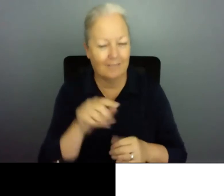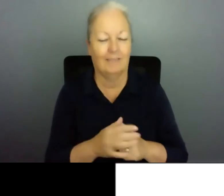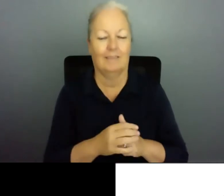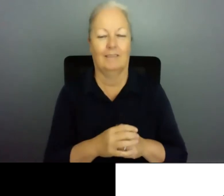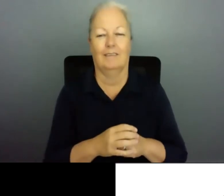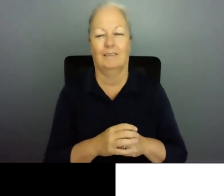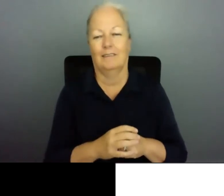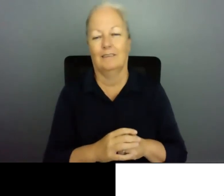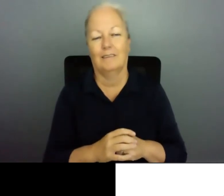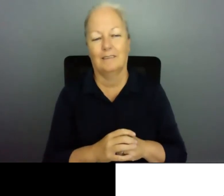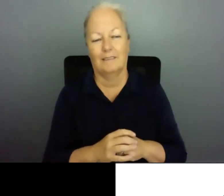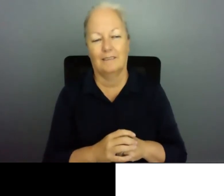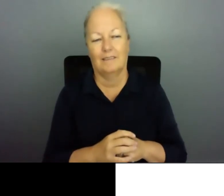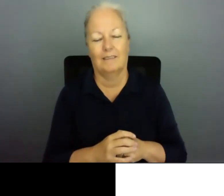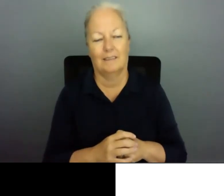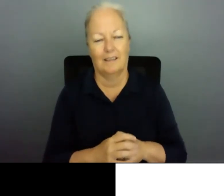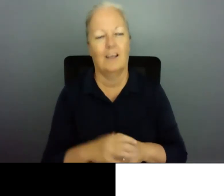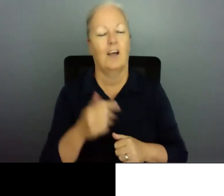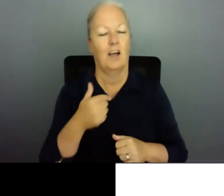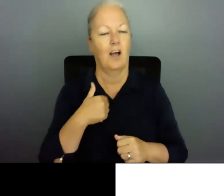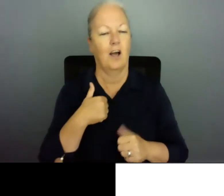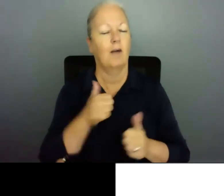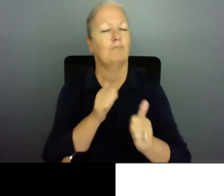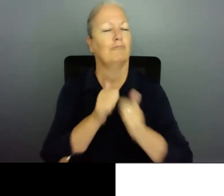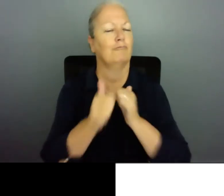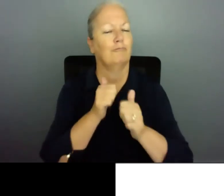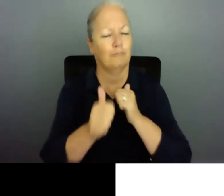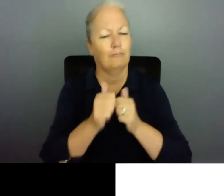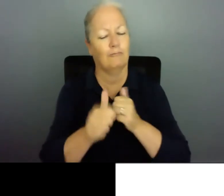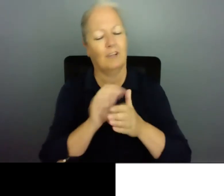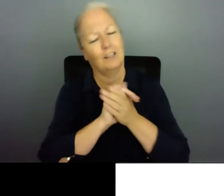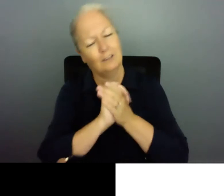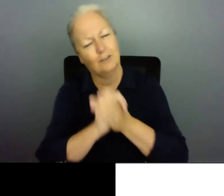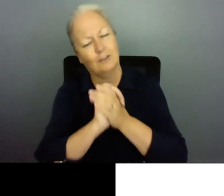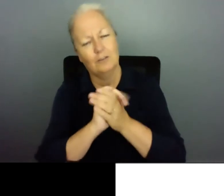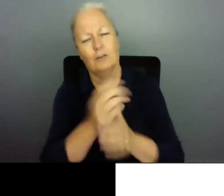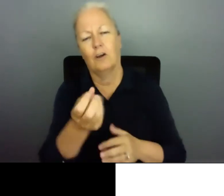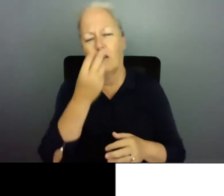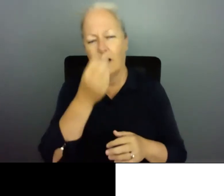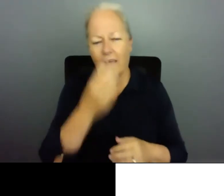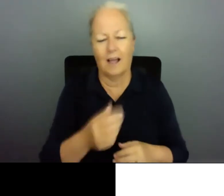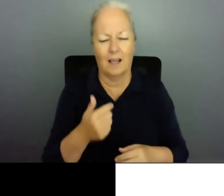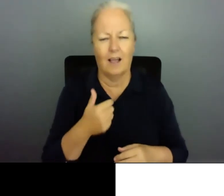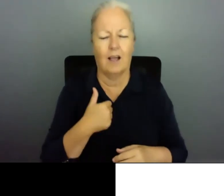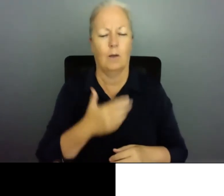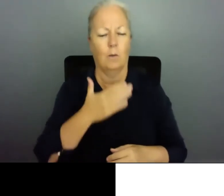shriver international global messenger and try my best to speak for a person with intellectual